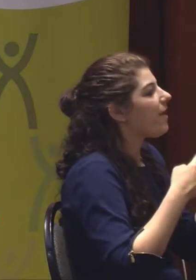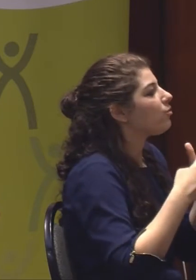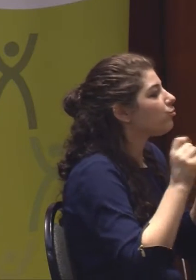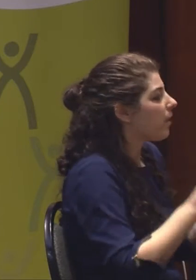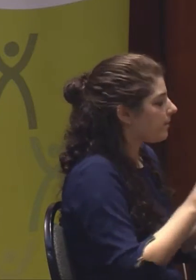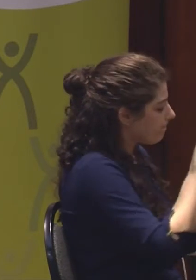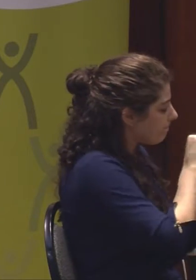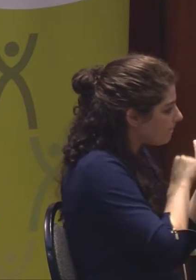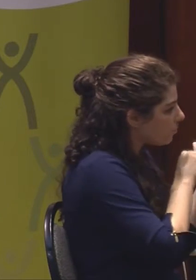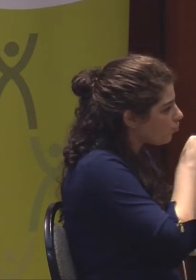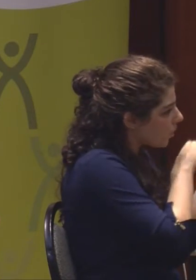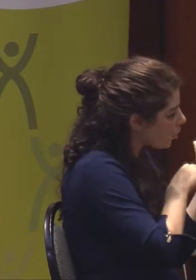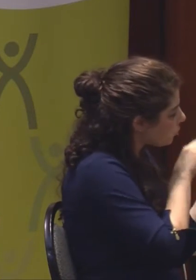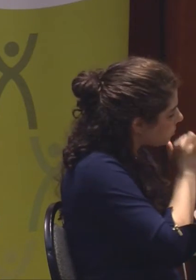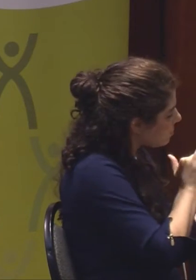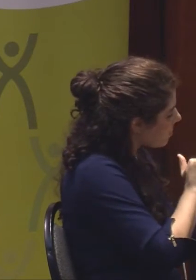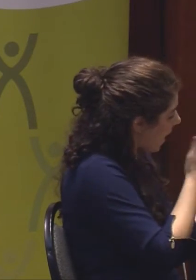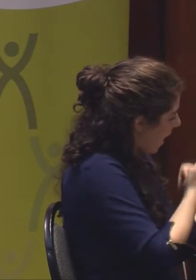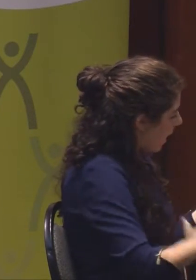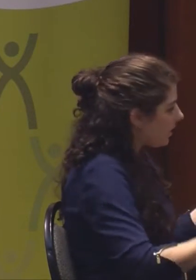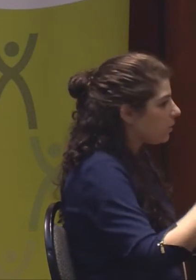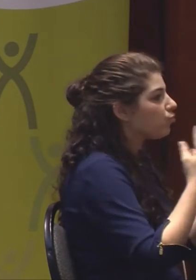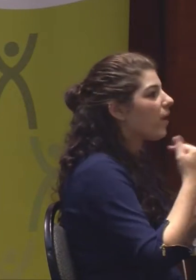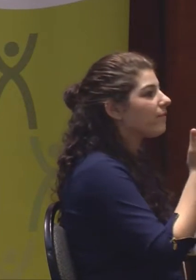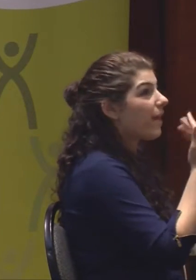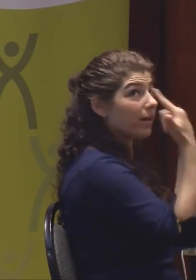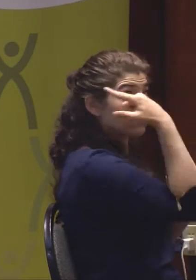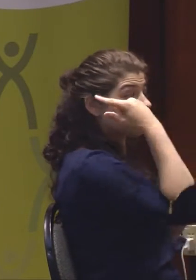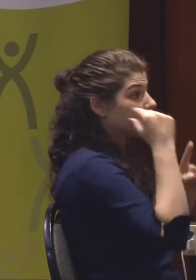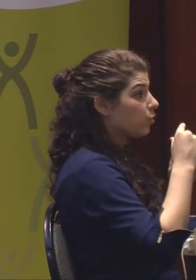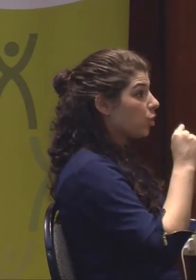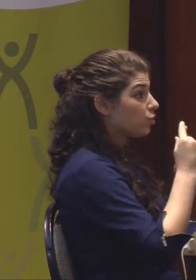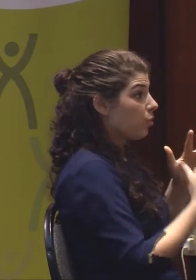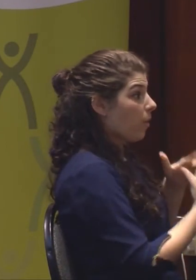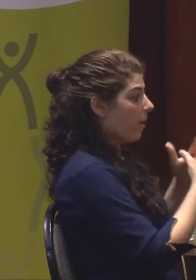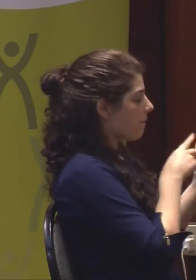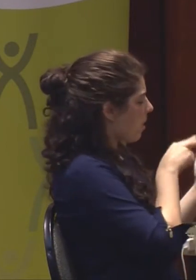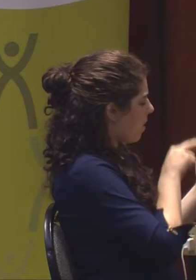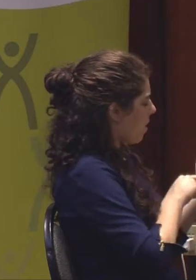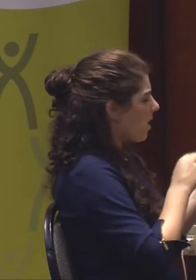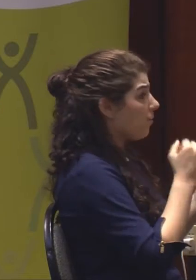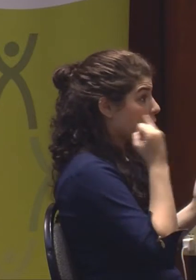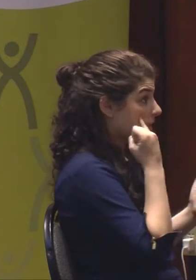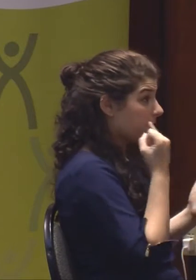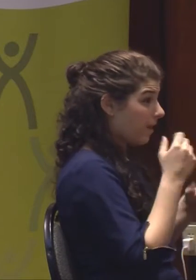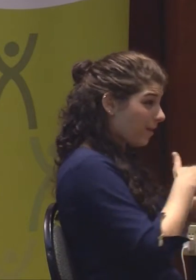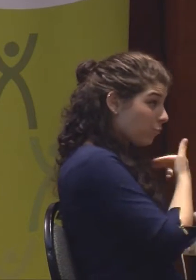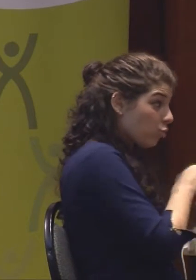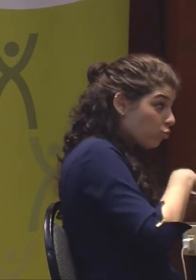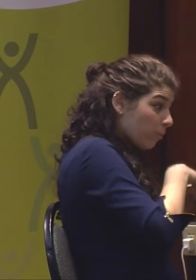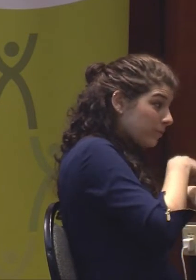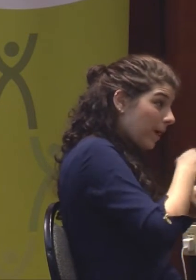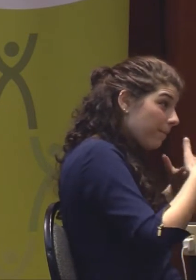See if any of those terms appear. See how long that baby was in the hospital. See